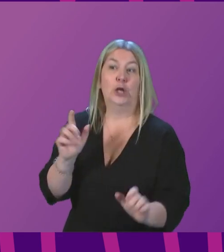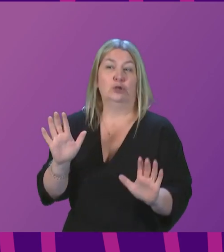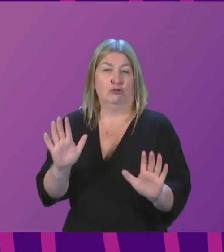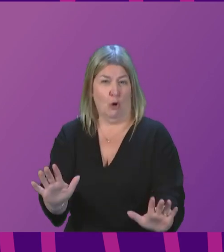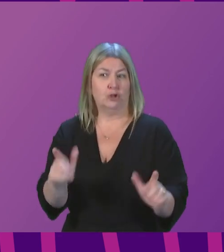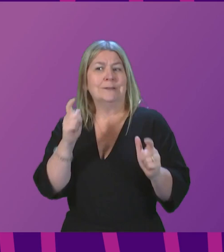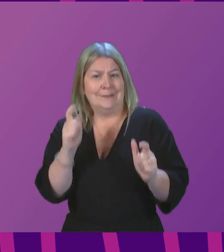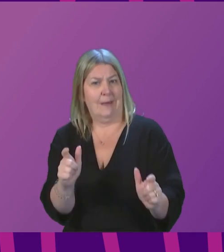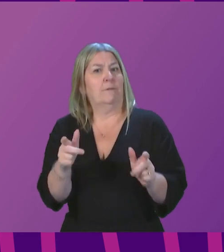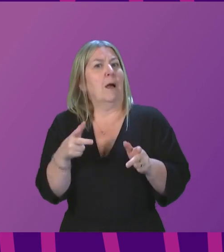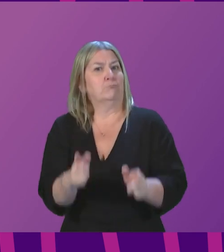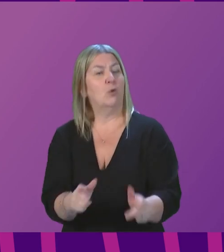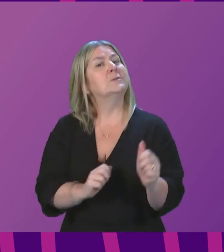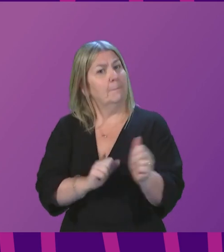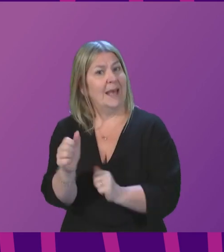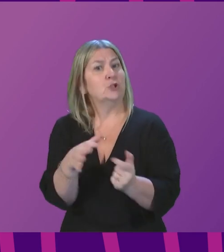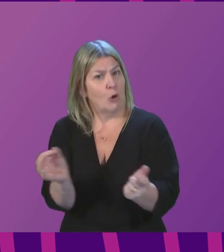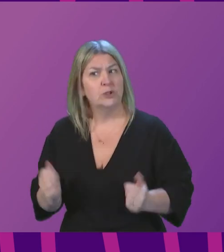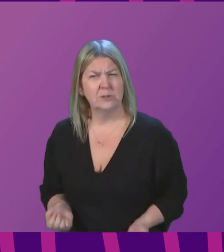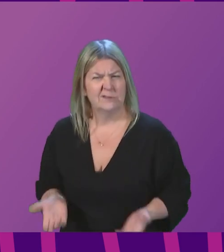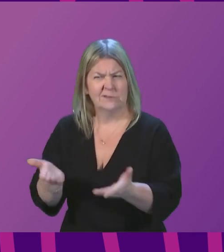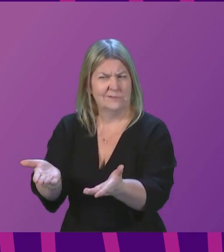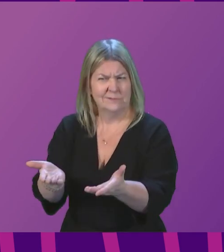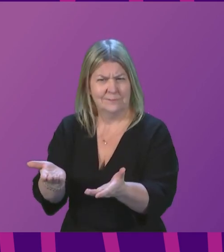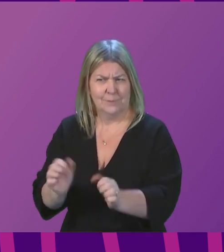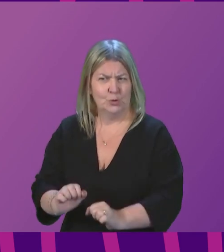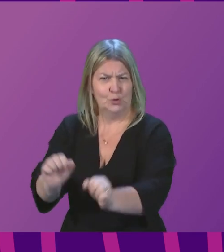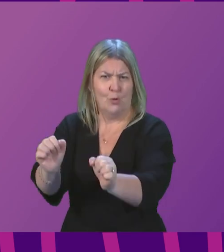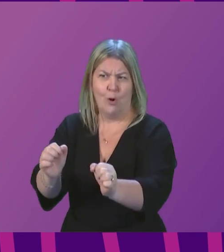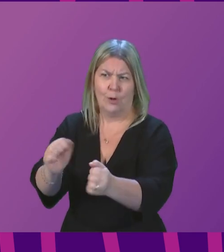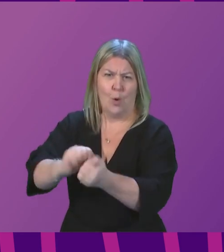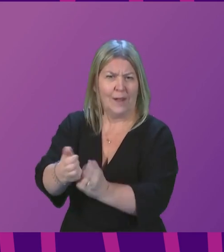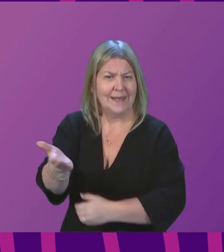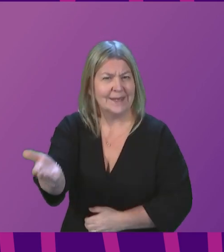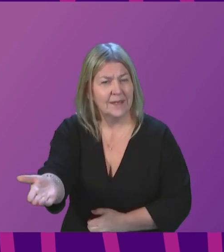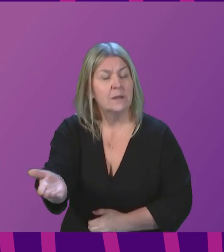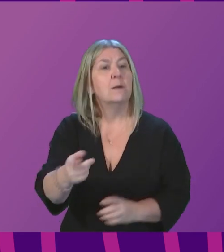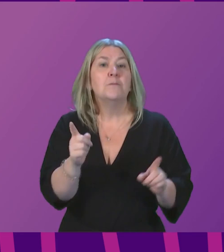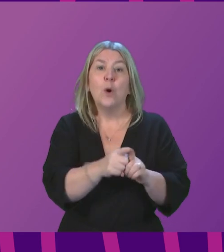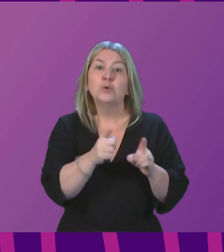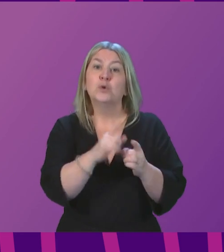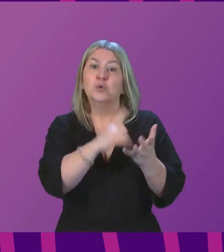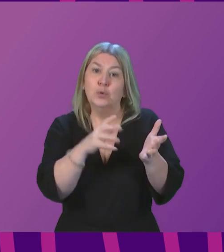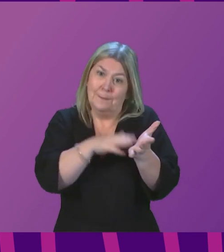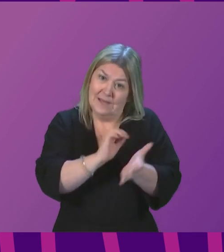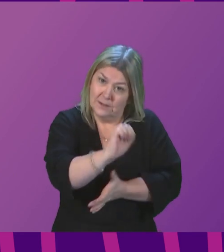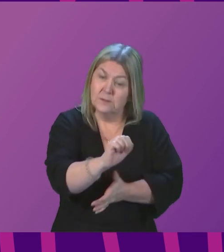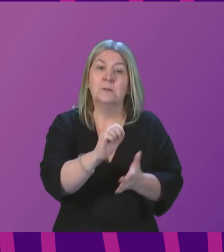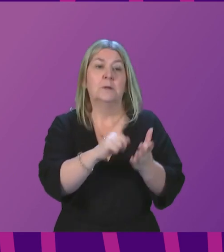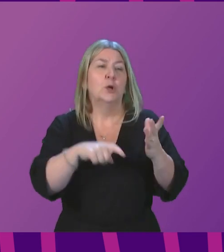“the one that we should be taking”? In addition, Professor Susan Michie, who is a member of the United Kingdom Government’s scientific advisory group for emergencies, said: